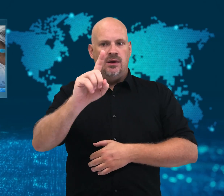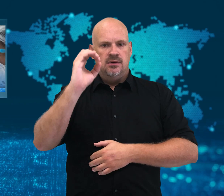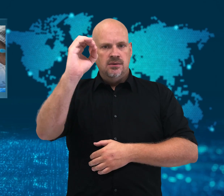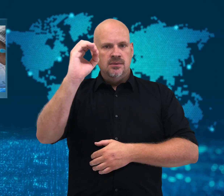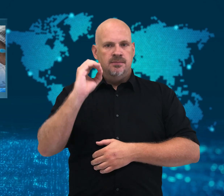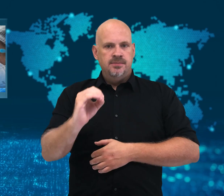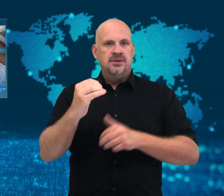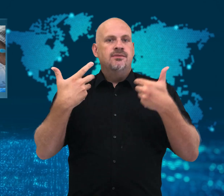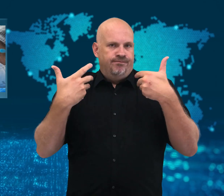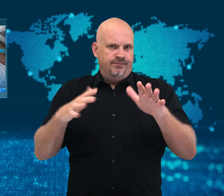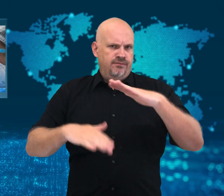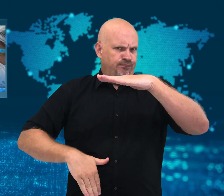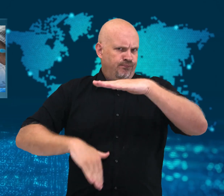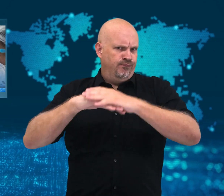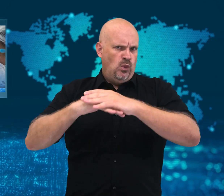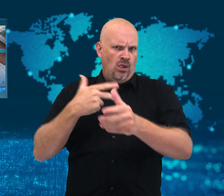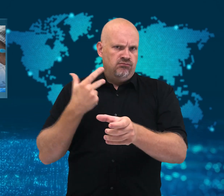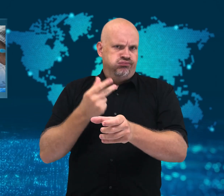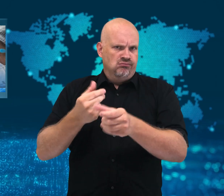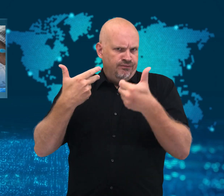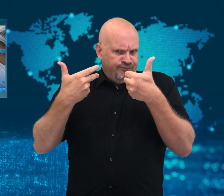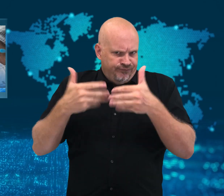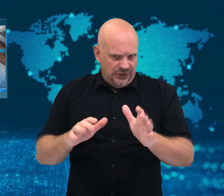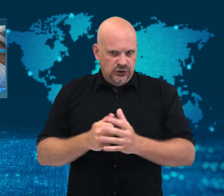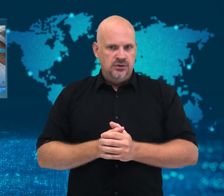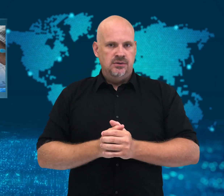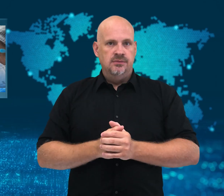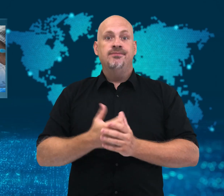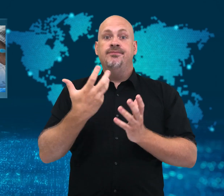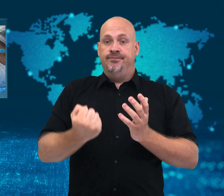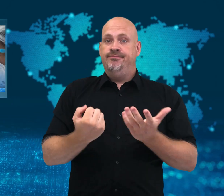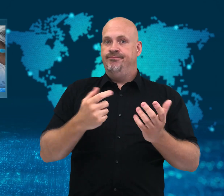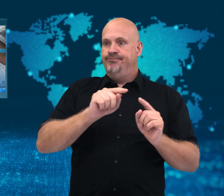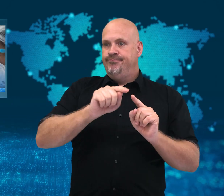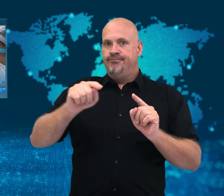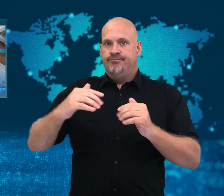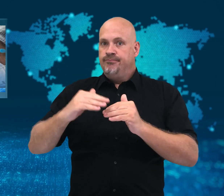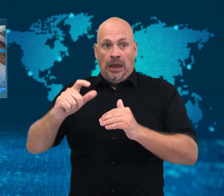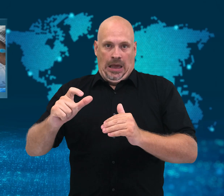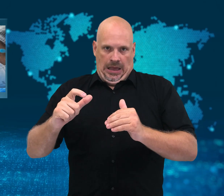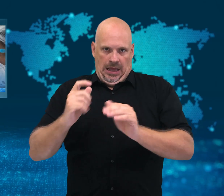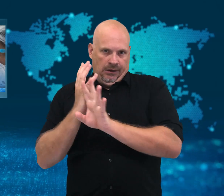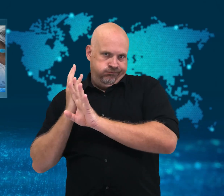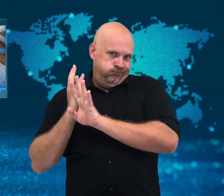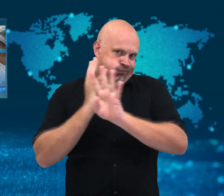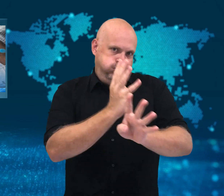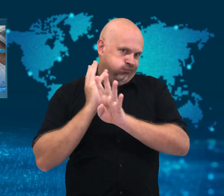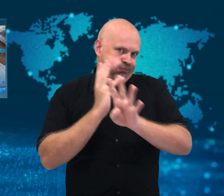and others are now rushing to make appointments.